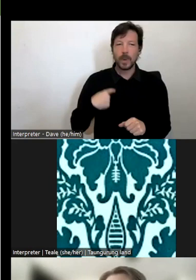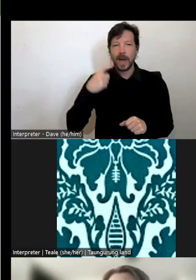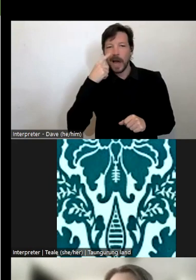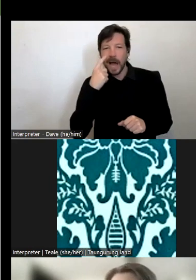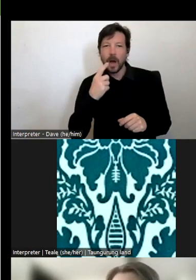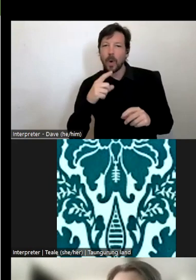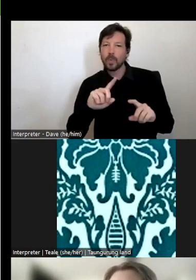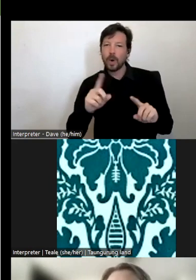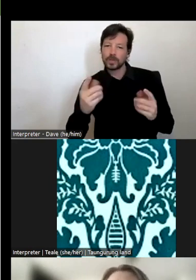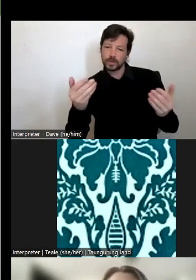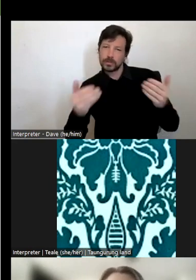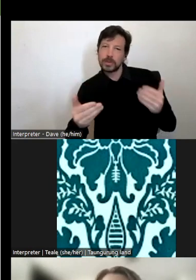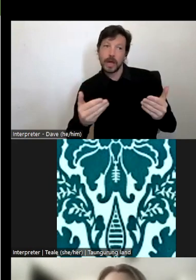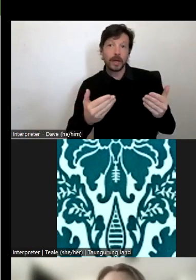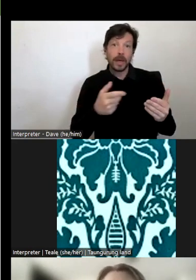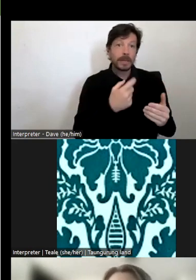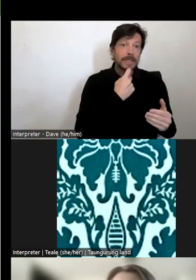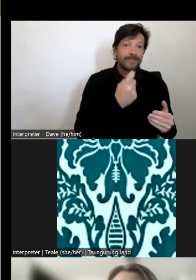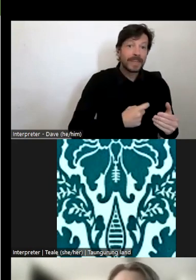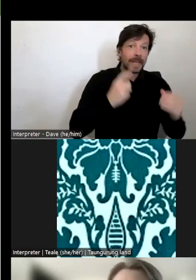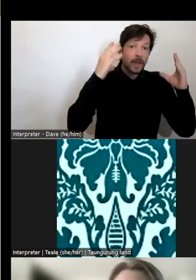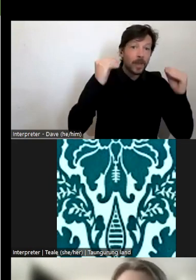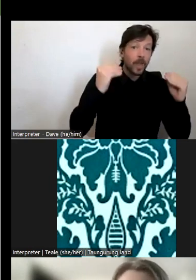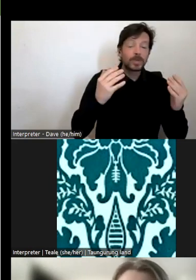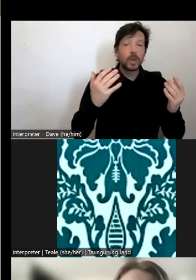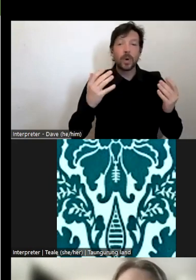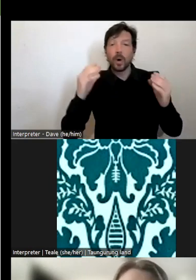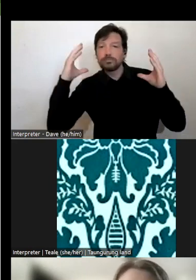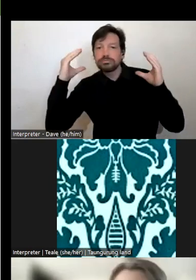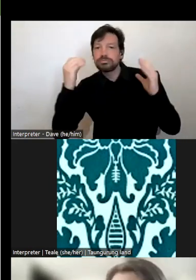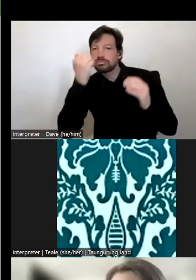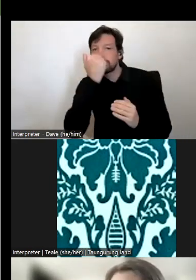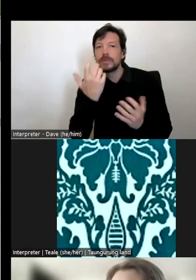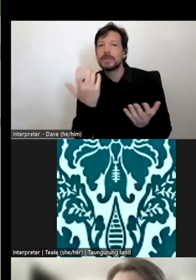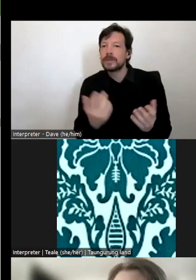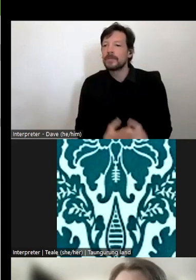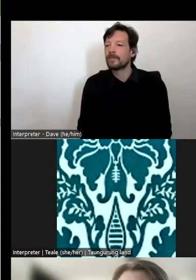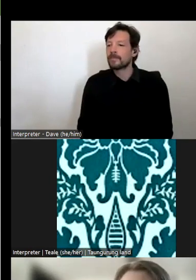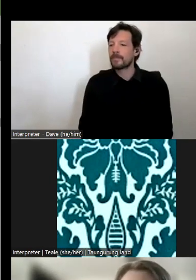Do we see severe hearing losses or not? So that was what we were hoping to have some more local data